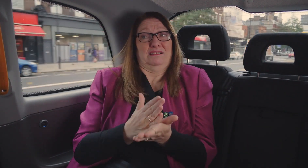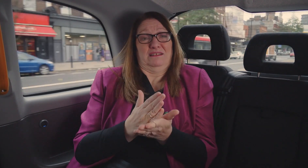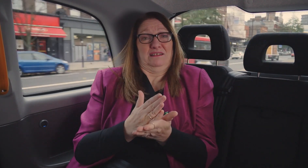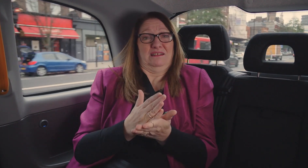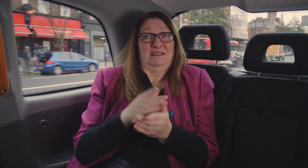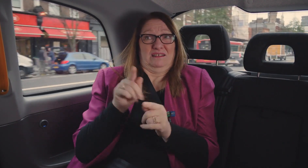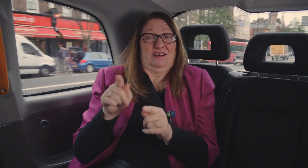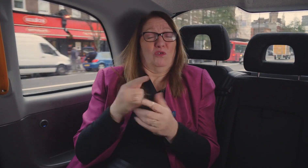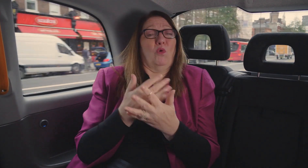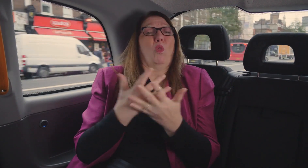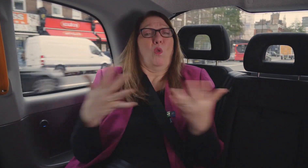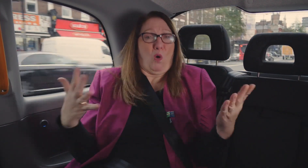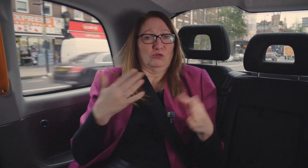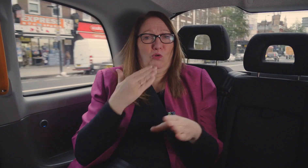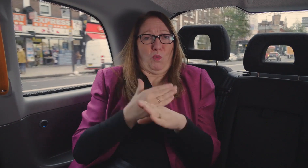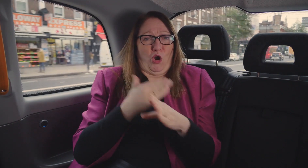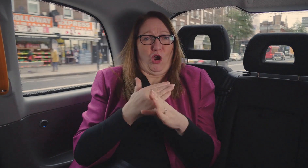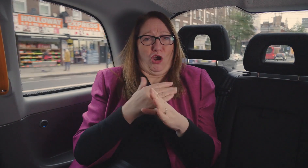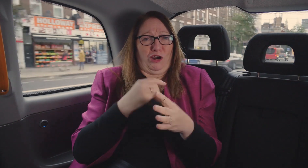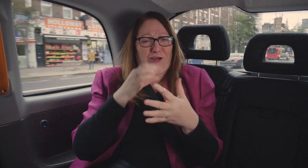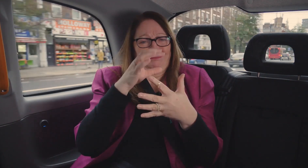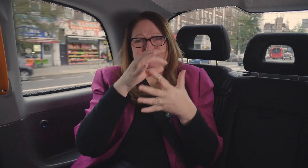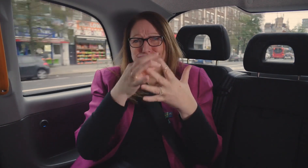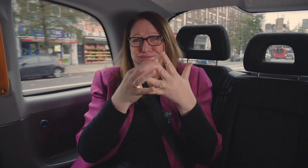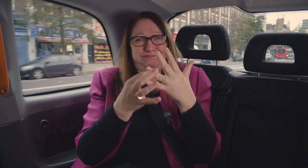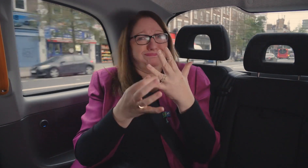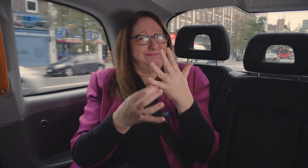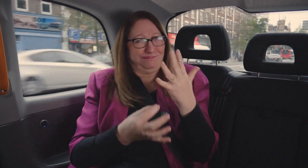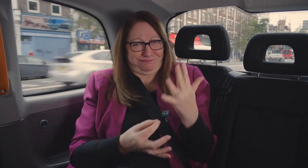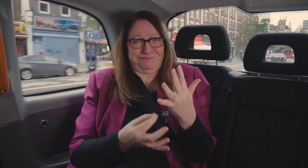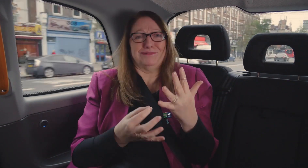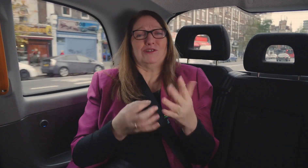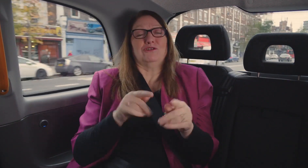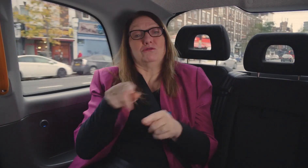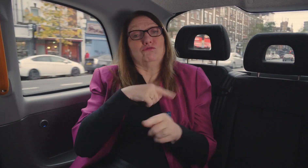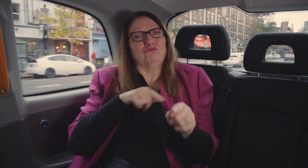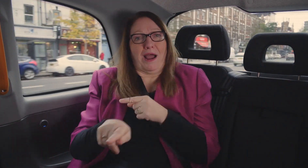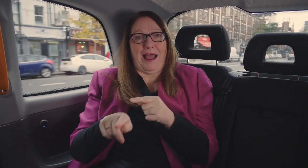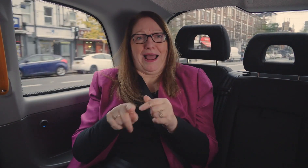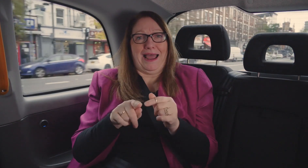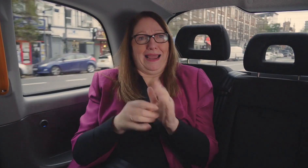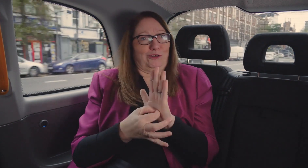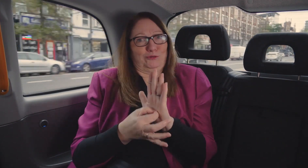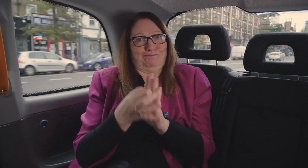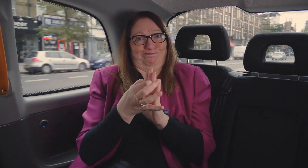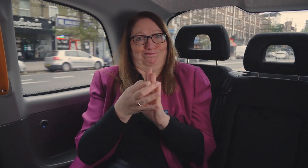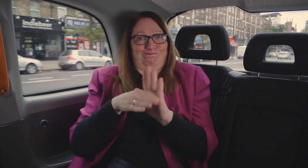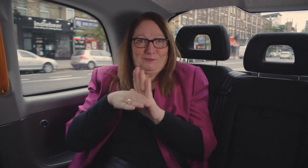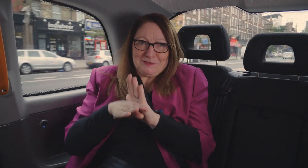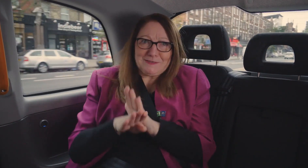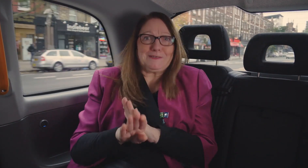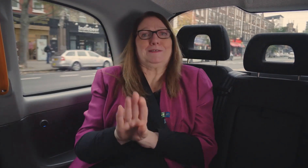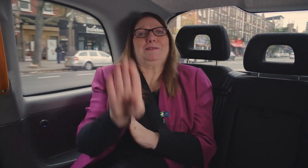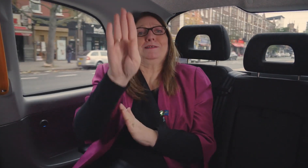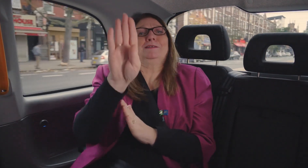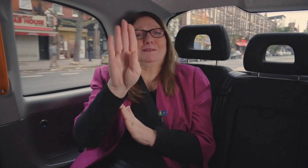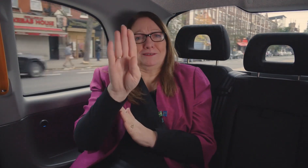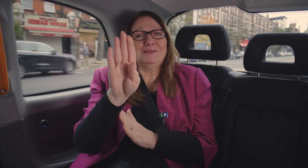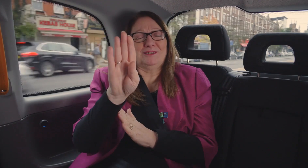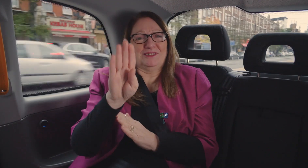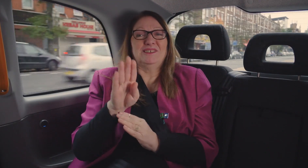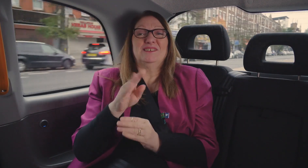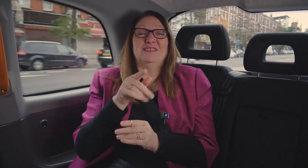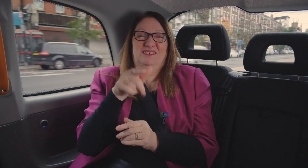There's so much to be done if we're to progress.